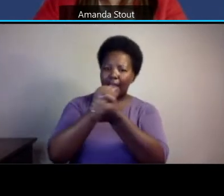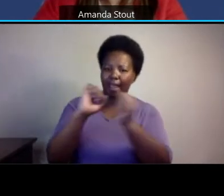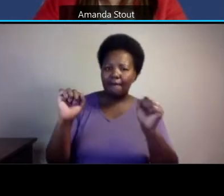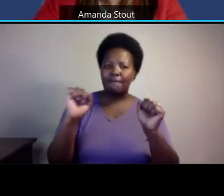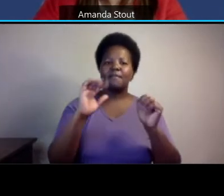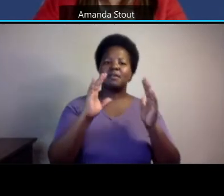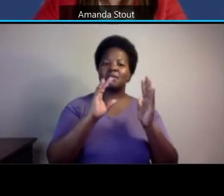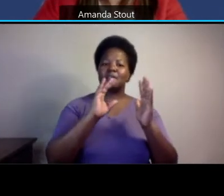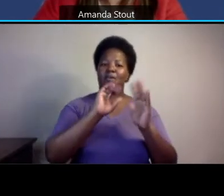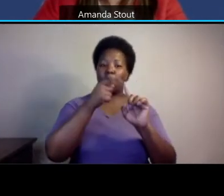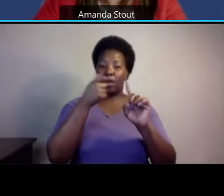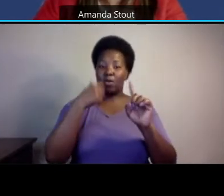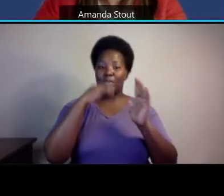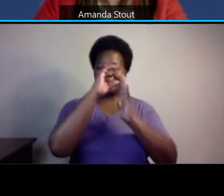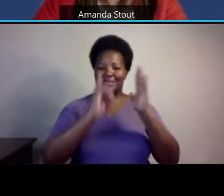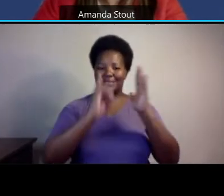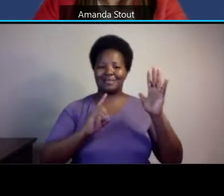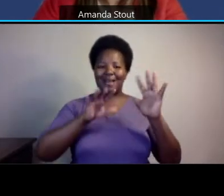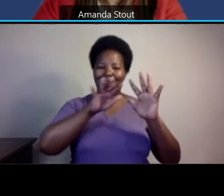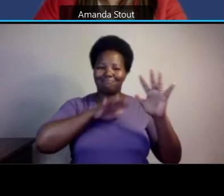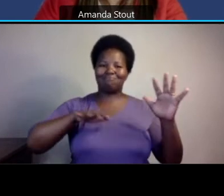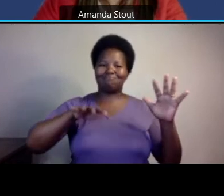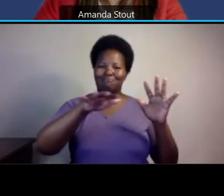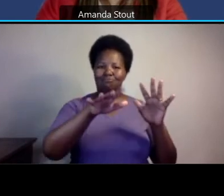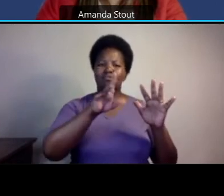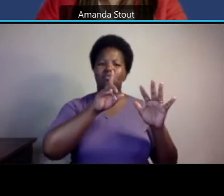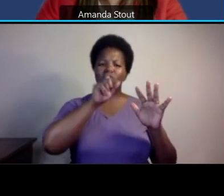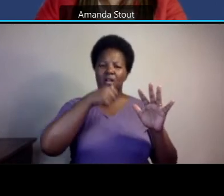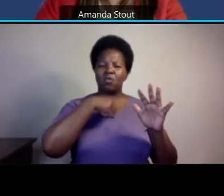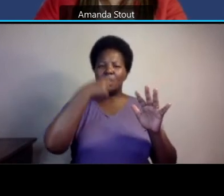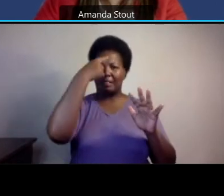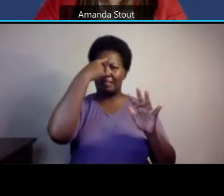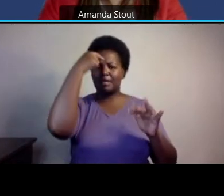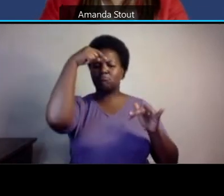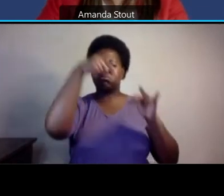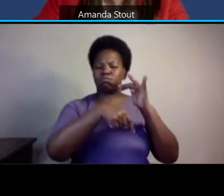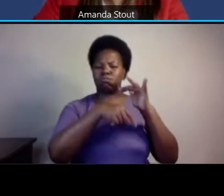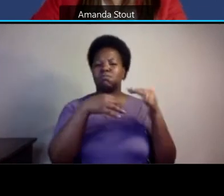a really really thoughtful way um and that all of the landscaping and trees are a part of that